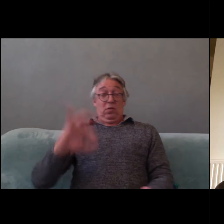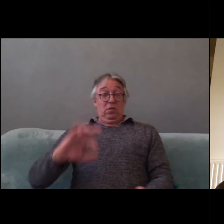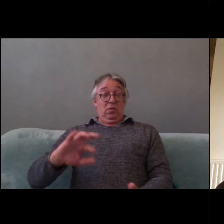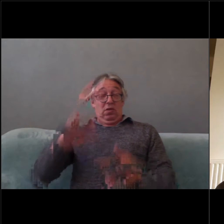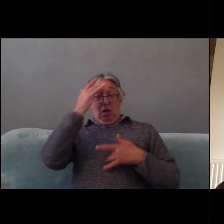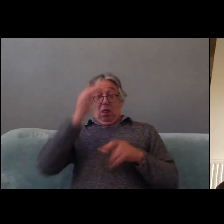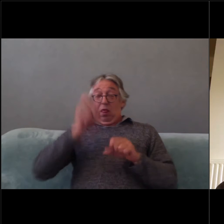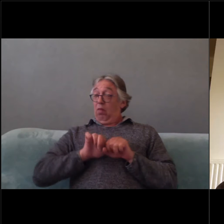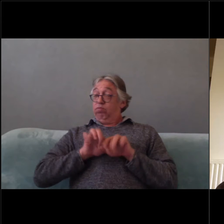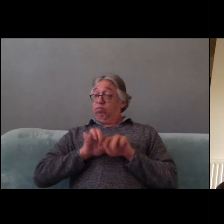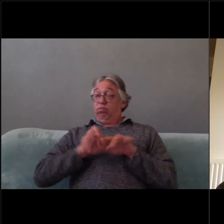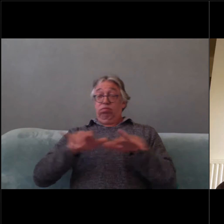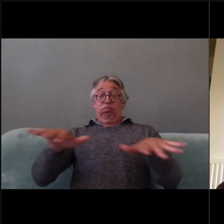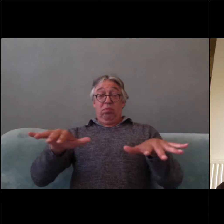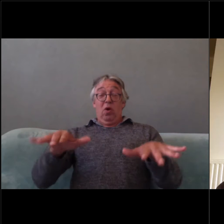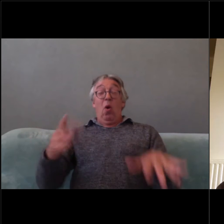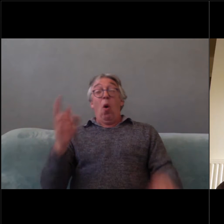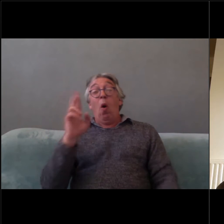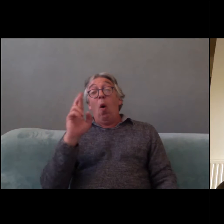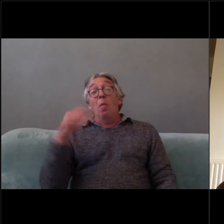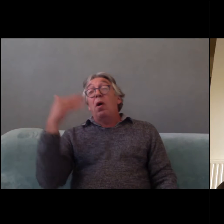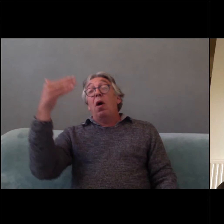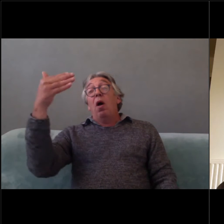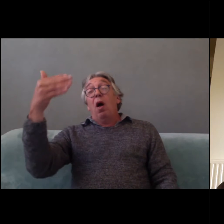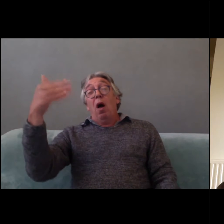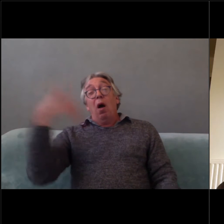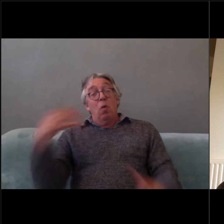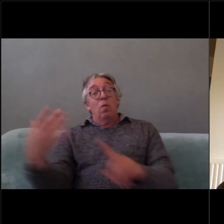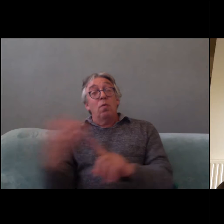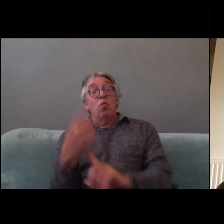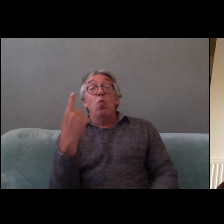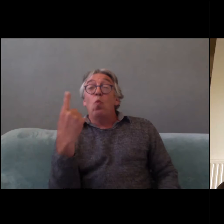it's to follow what COVID-19 does.